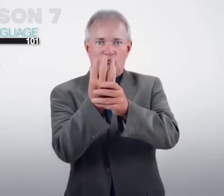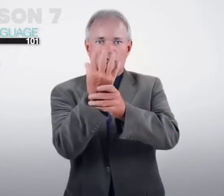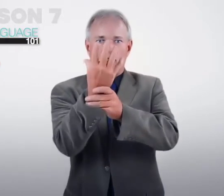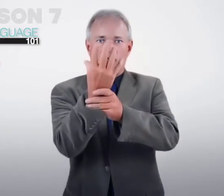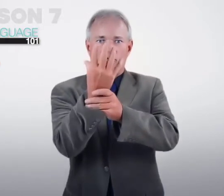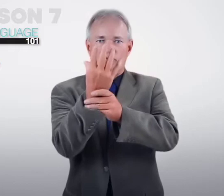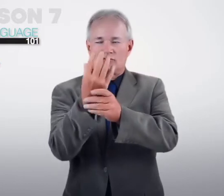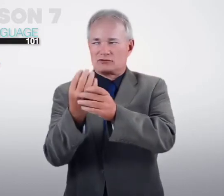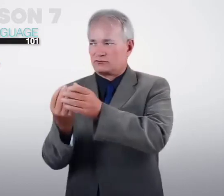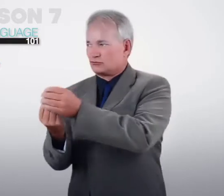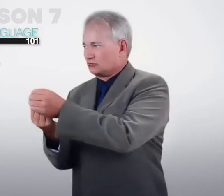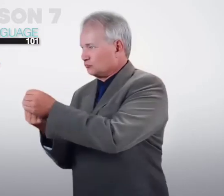Grow.